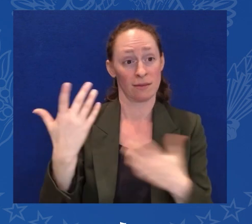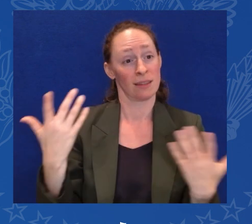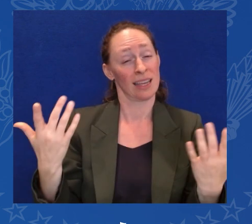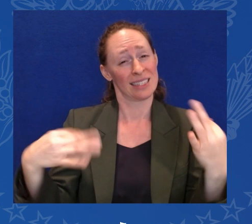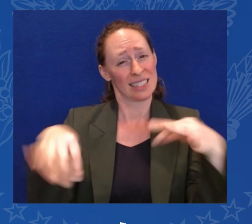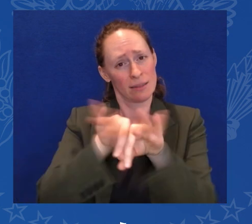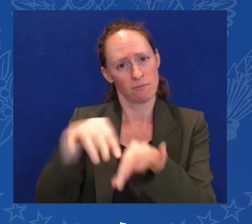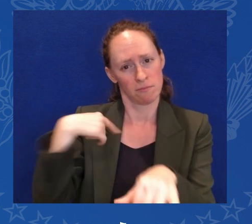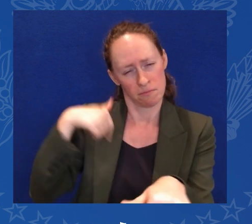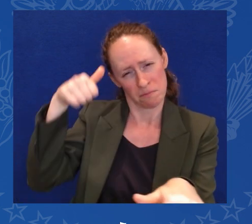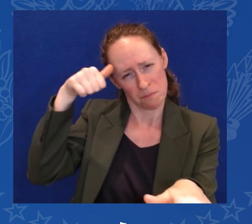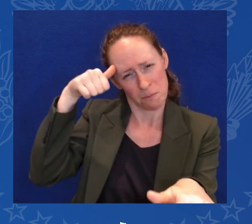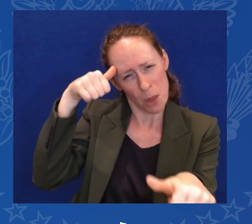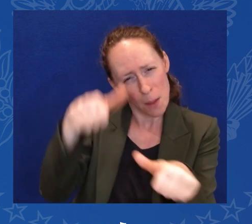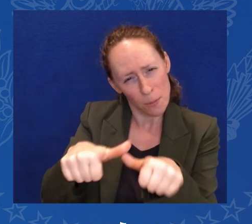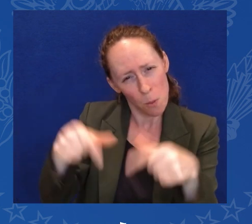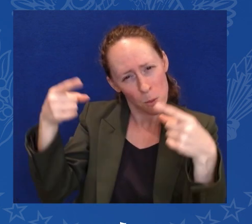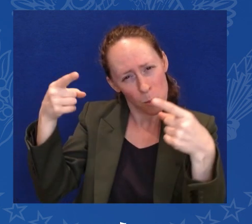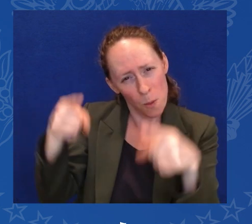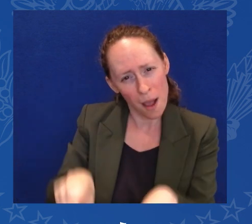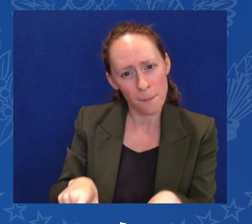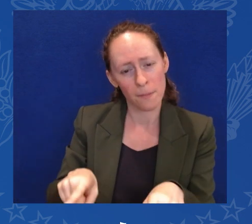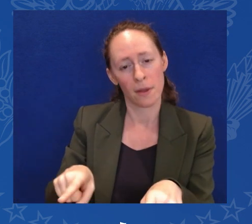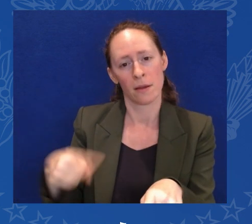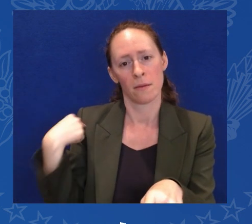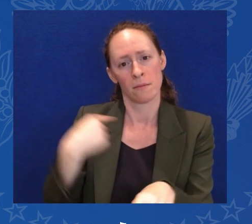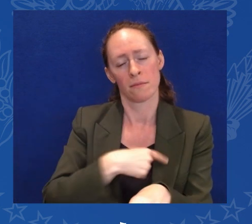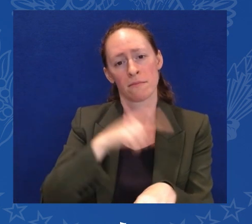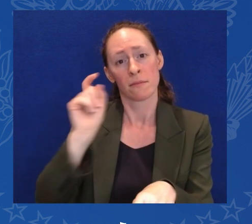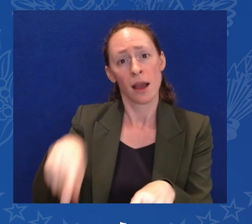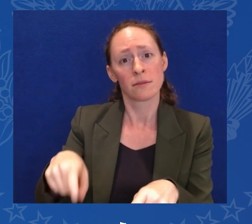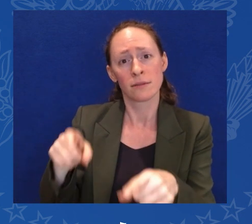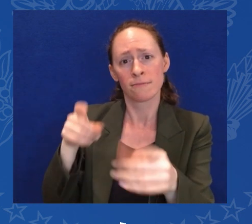even when it is painful -- especially when it is painful.